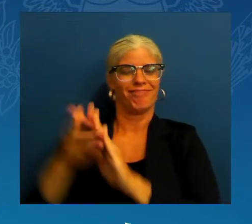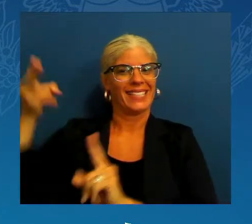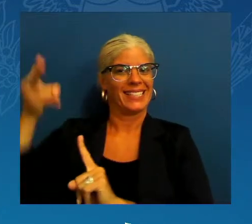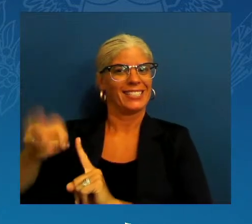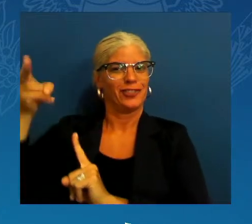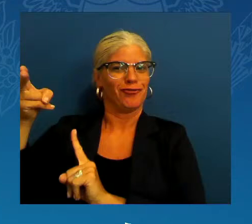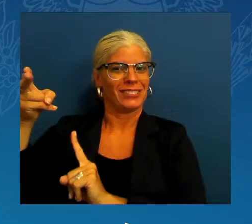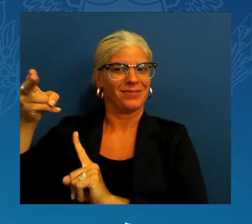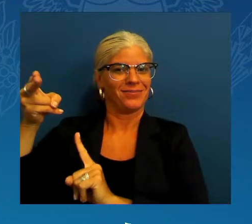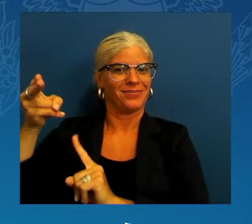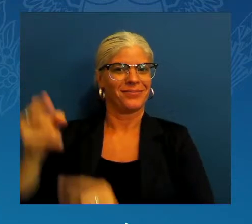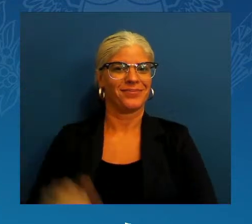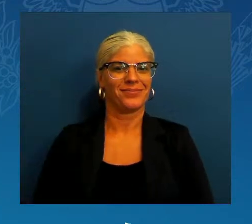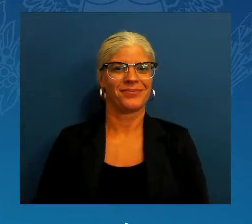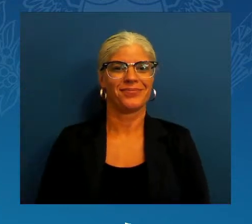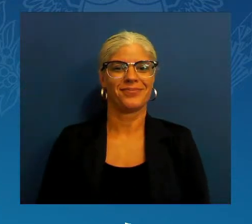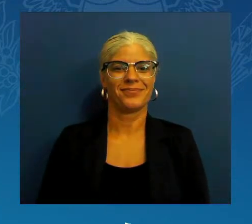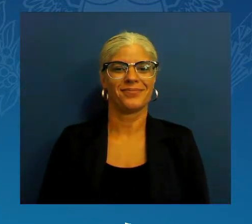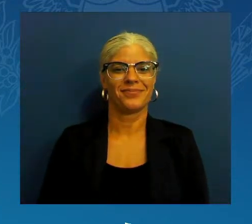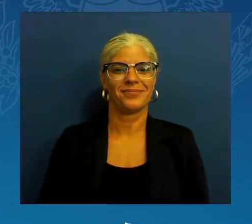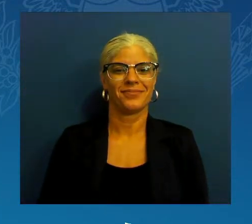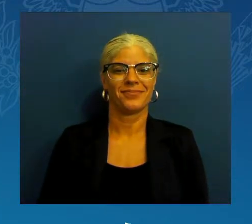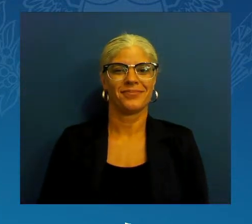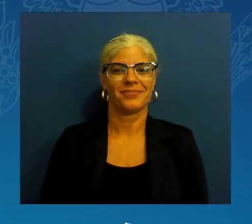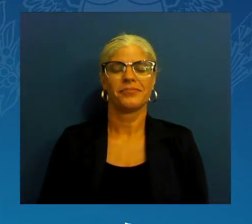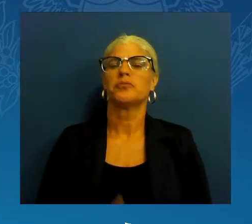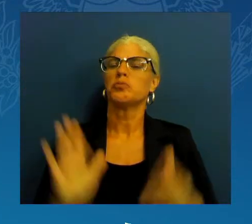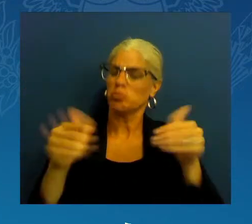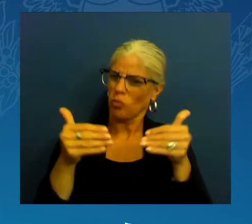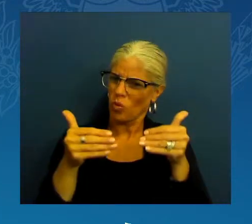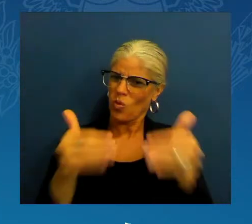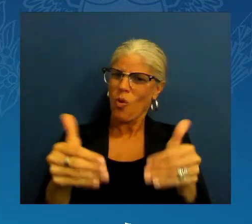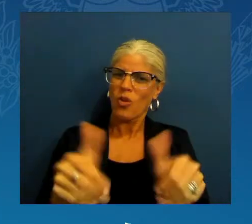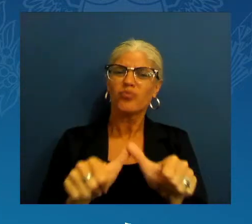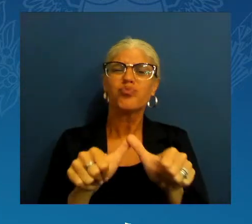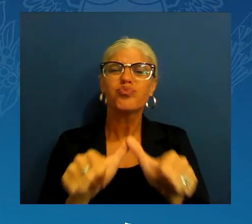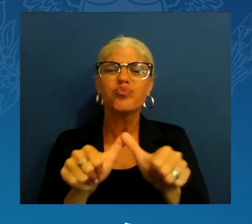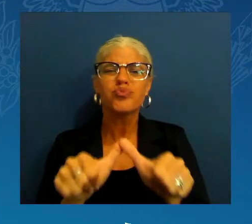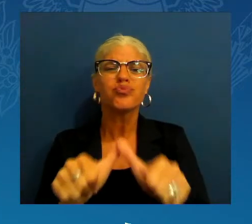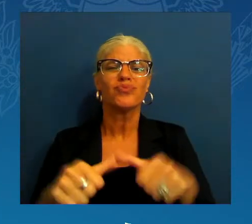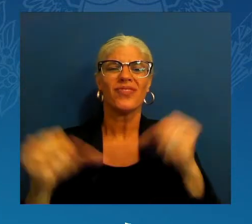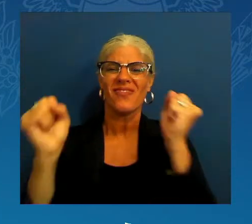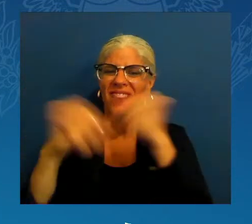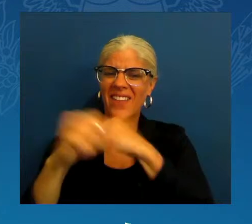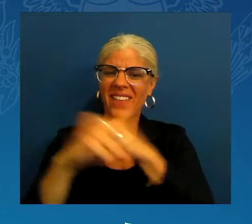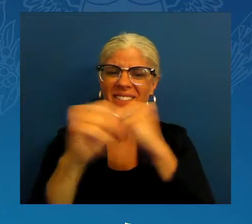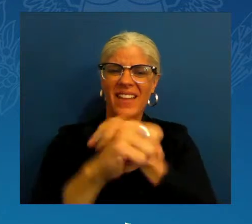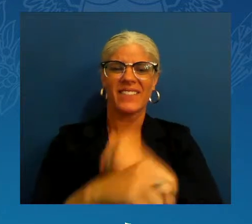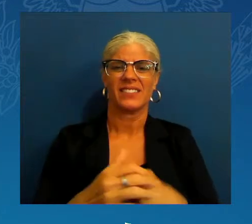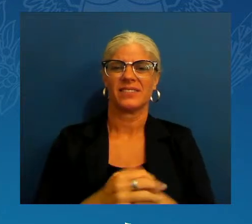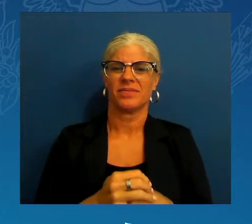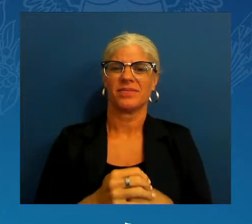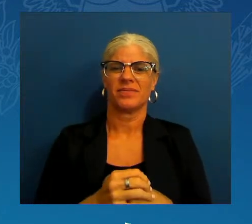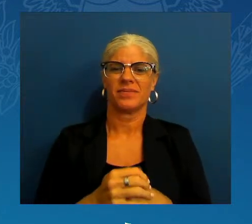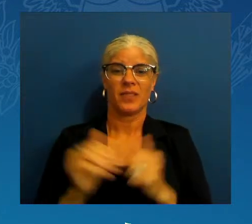So, let us continue to fight with faith, with optimism, and with hope.